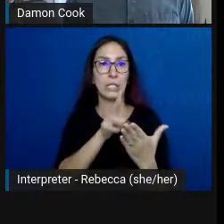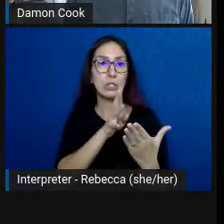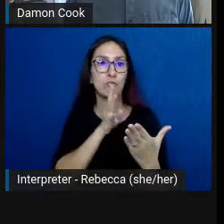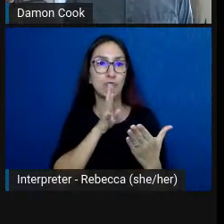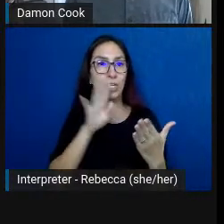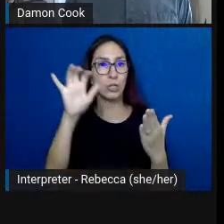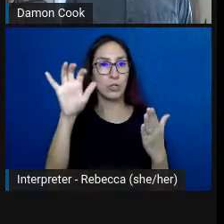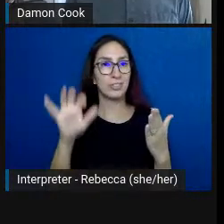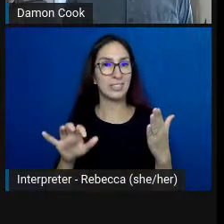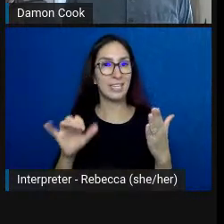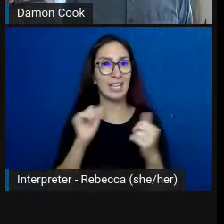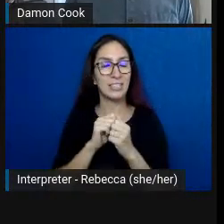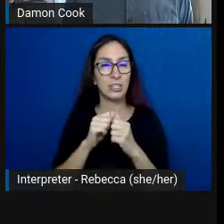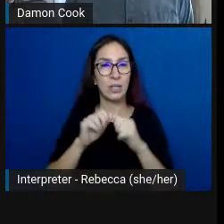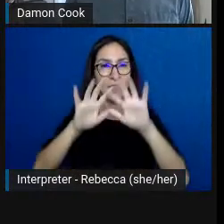false .